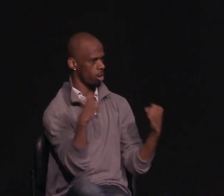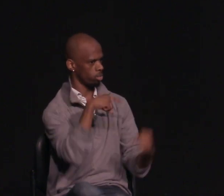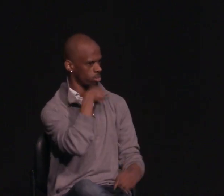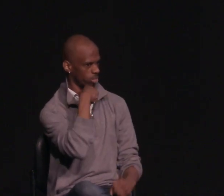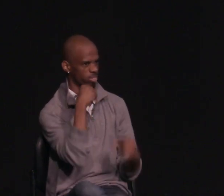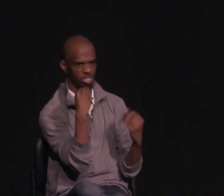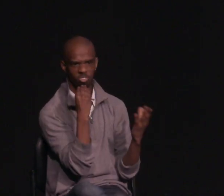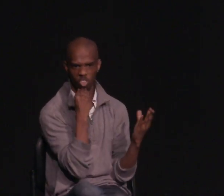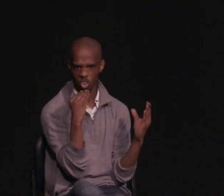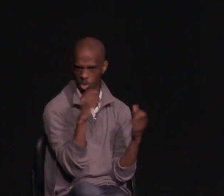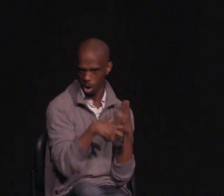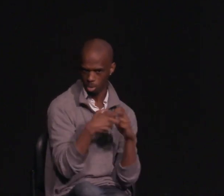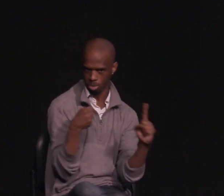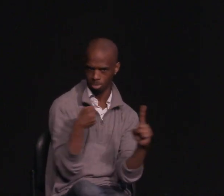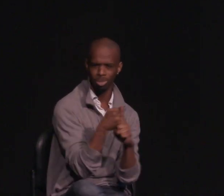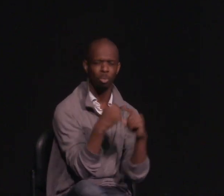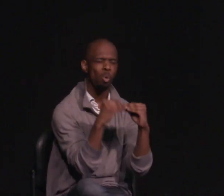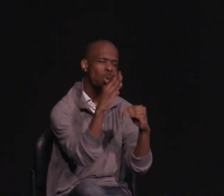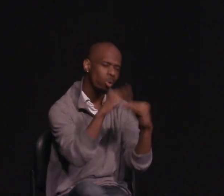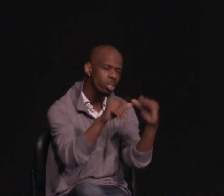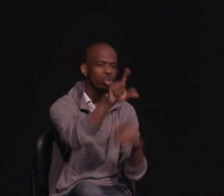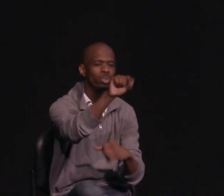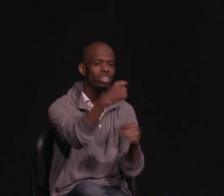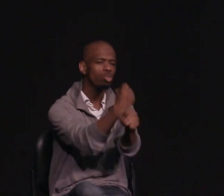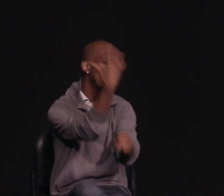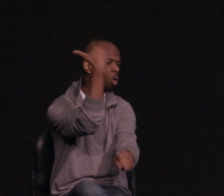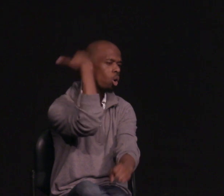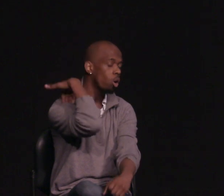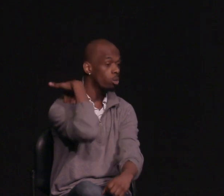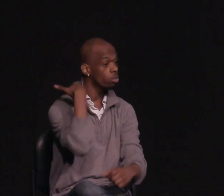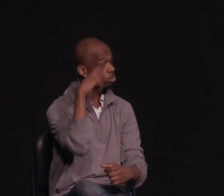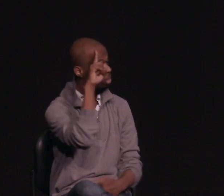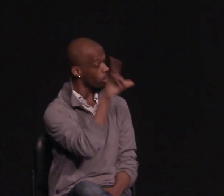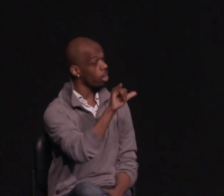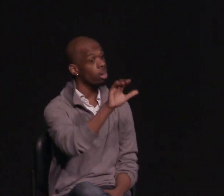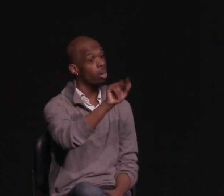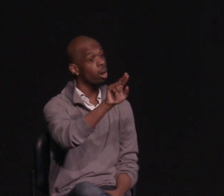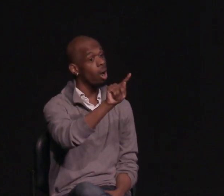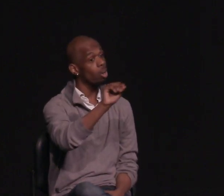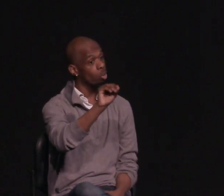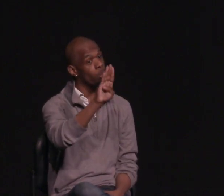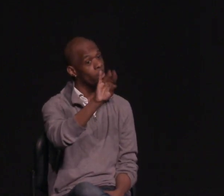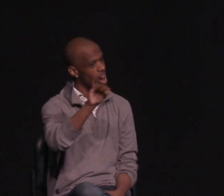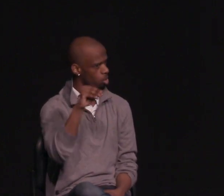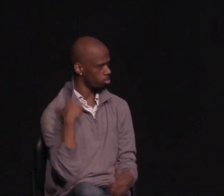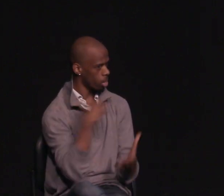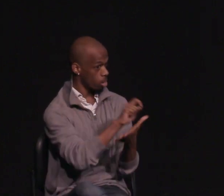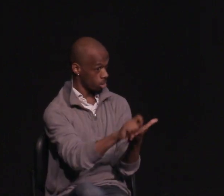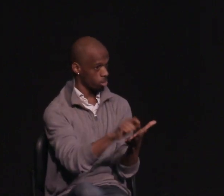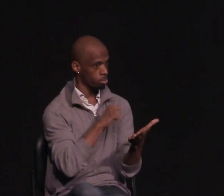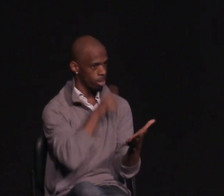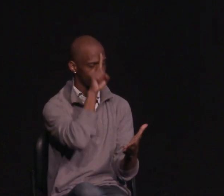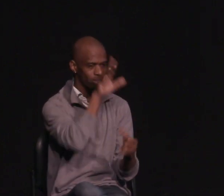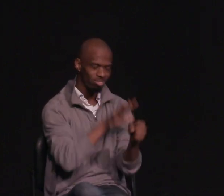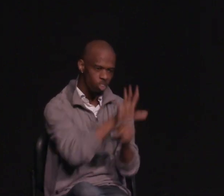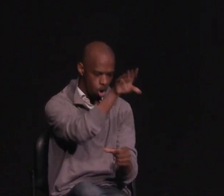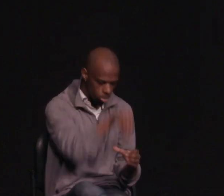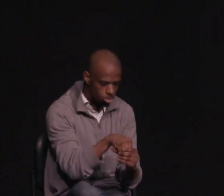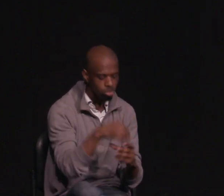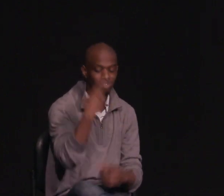My work has always had the texture of autobiography and it is important that I ground all my practices in history and memory.